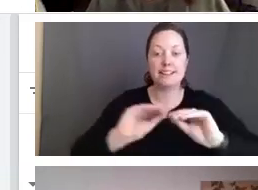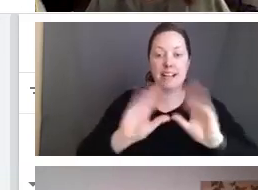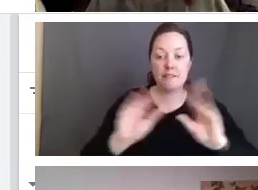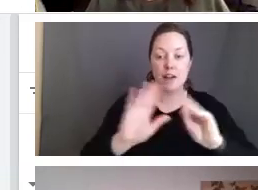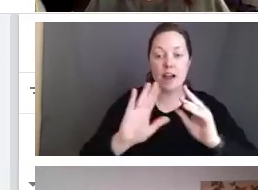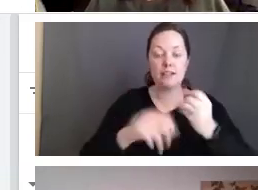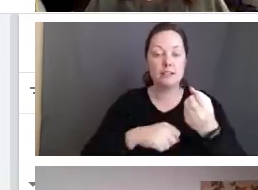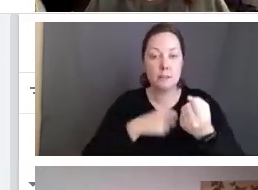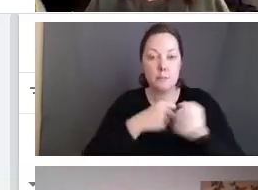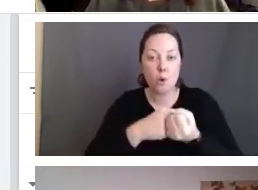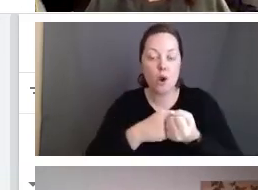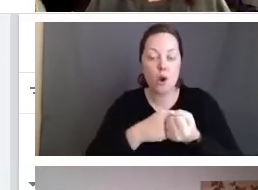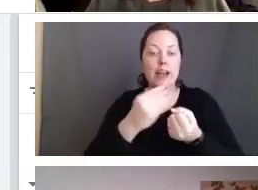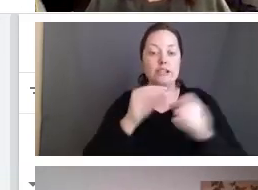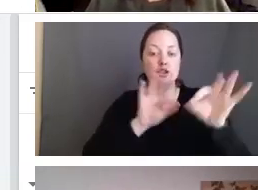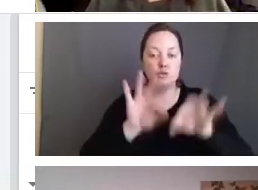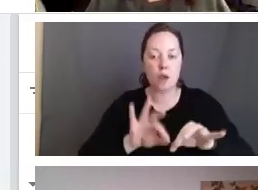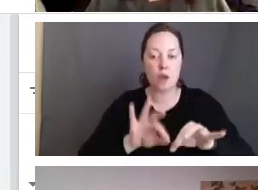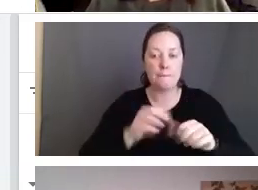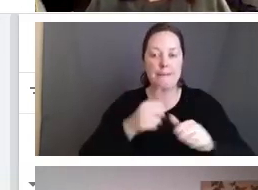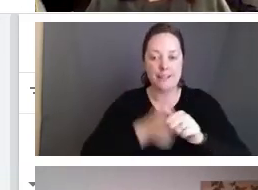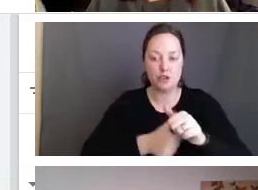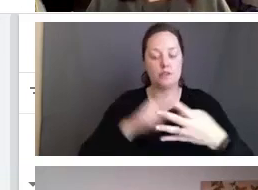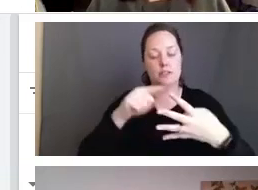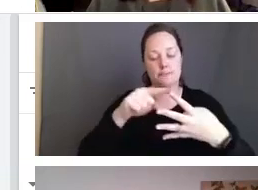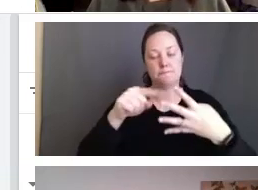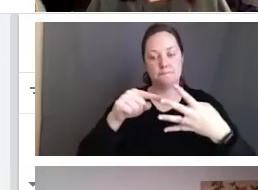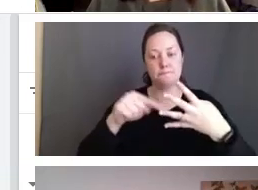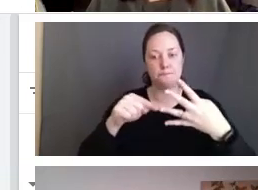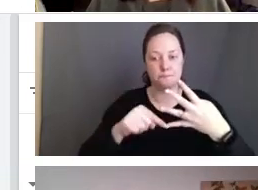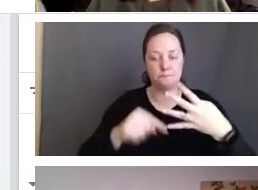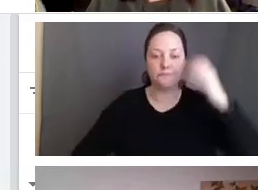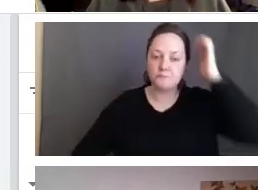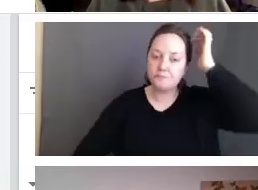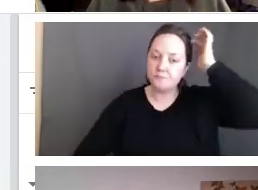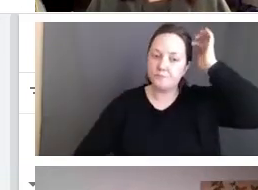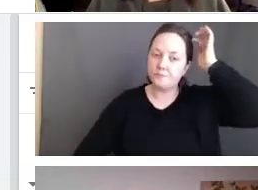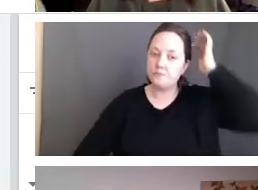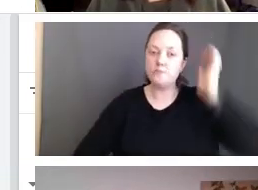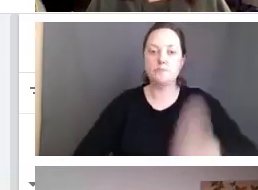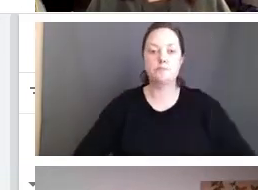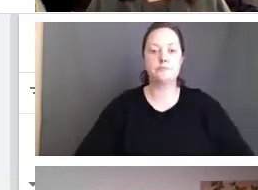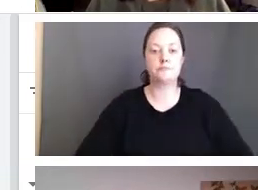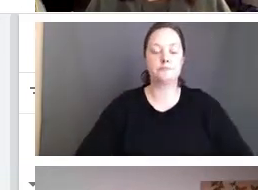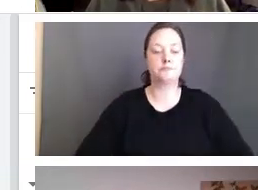I have everything neatly organized and those all relate to employability skills. The map button, down here.